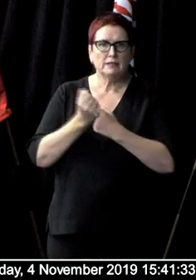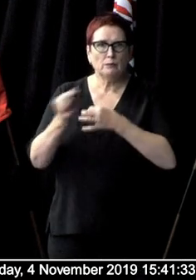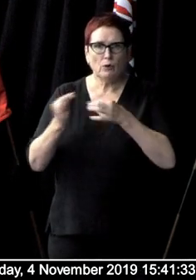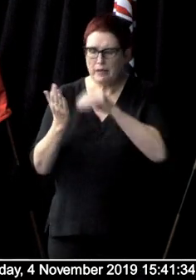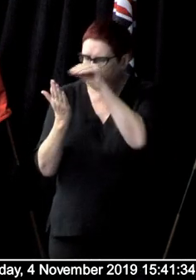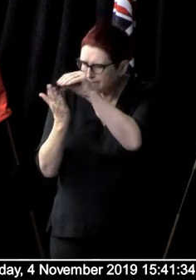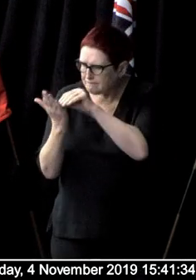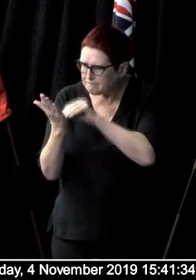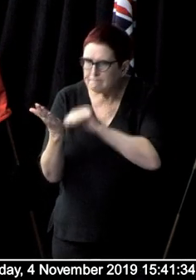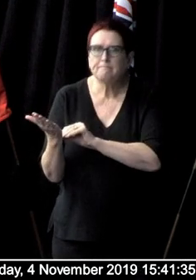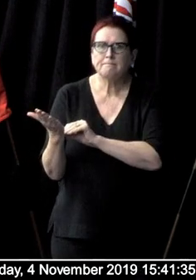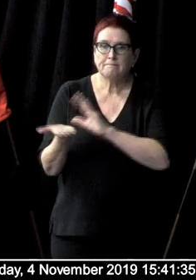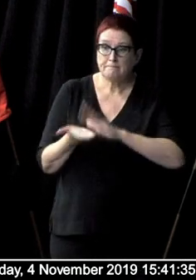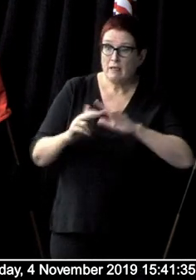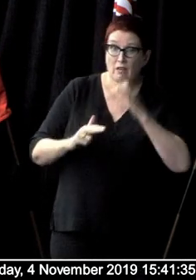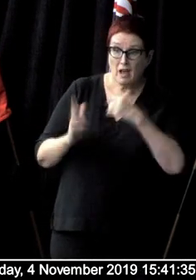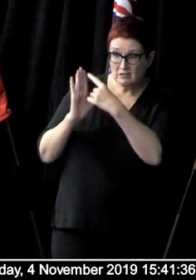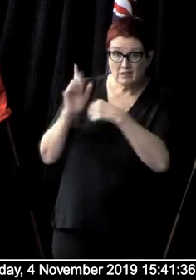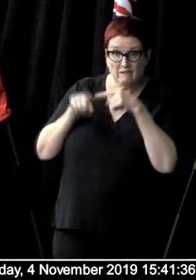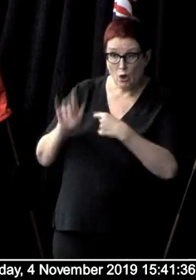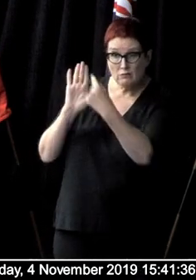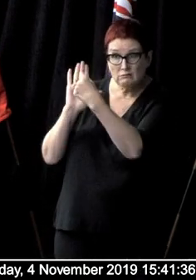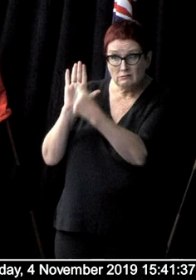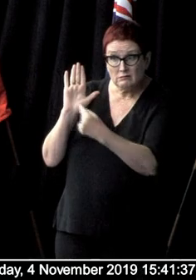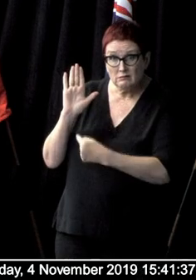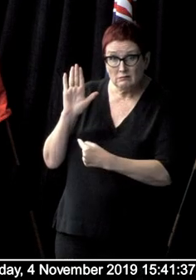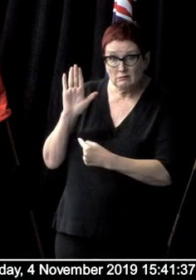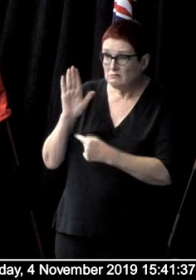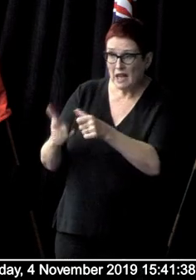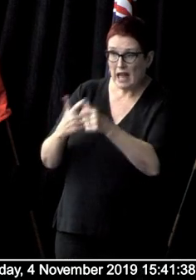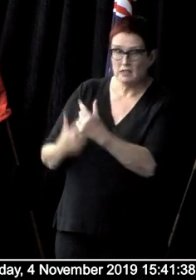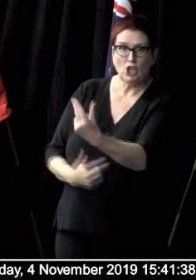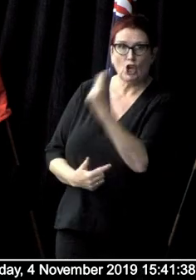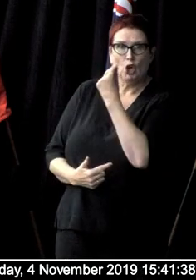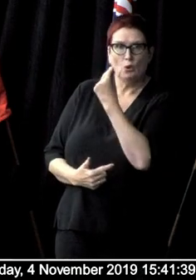asks, “Have these things happened first?” “No.” And then the child’s had a – you